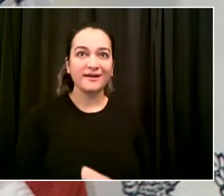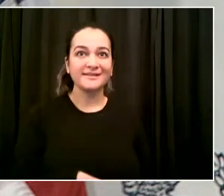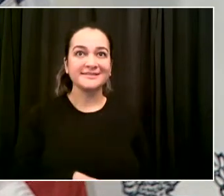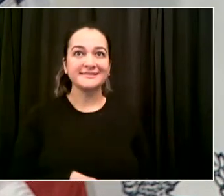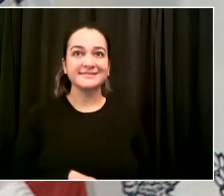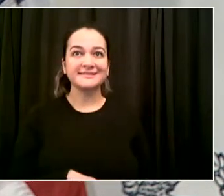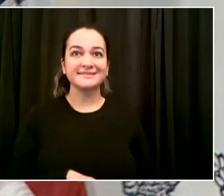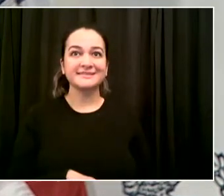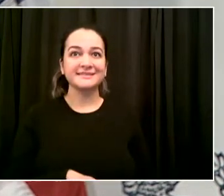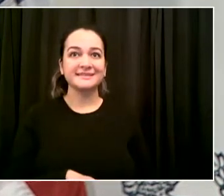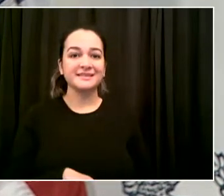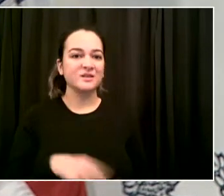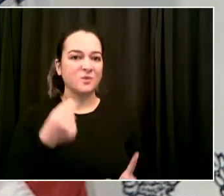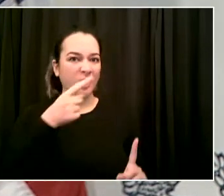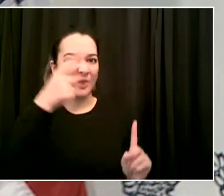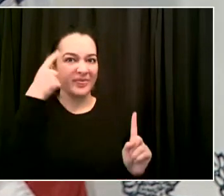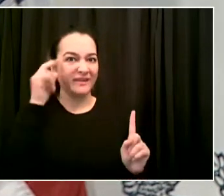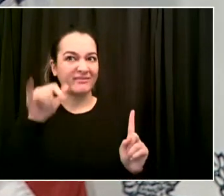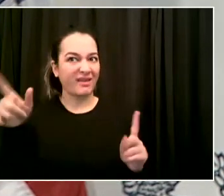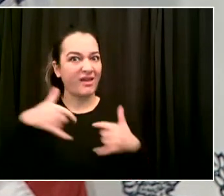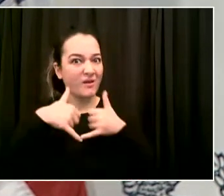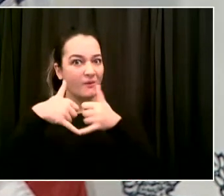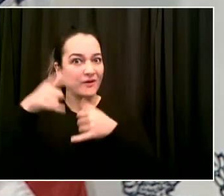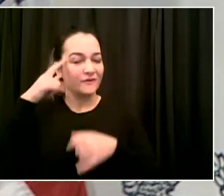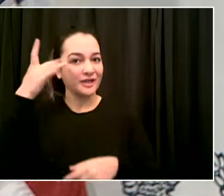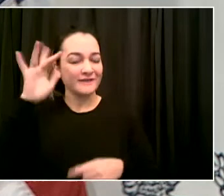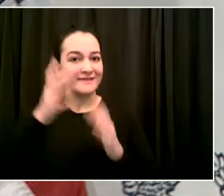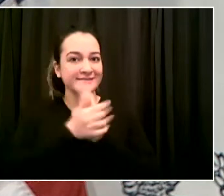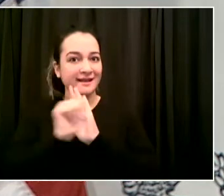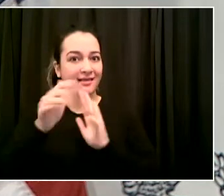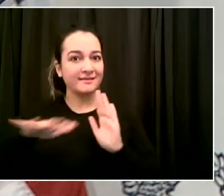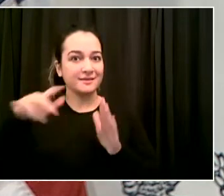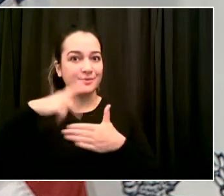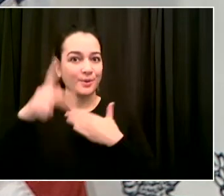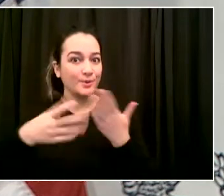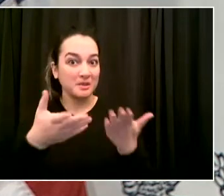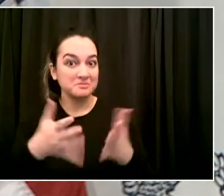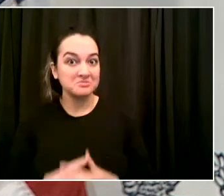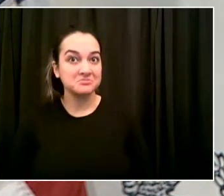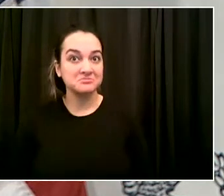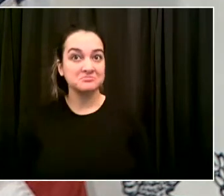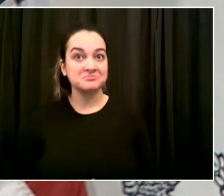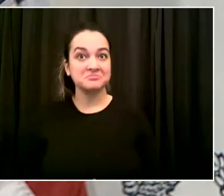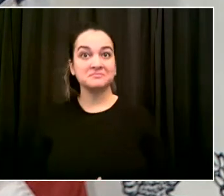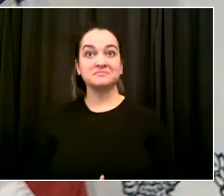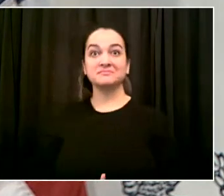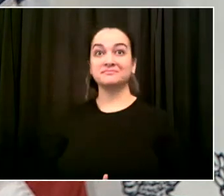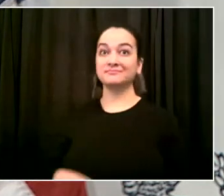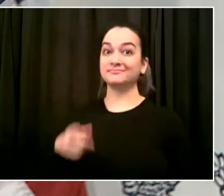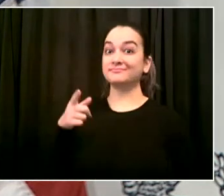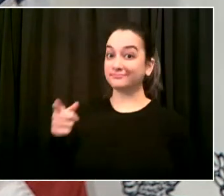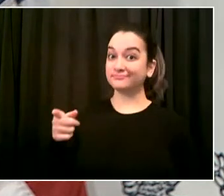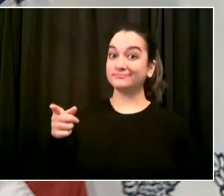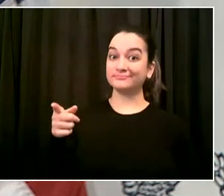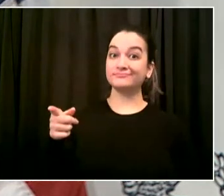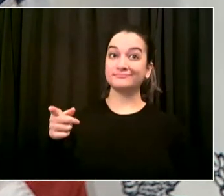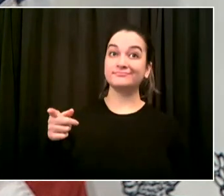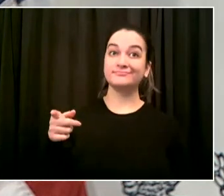OF FAMILIES, I'M